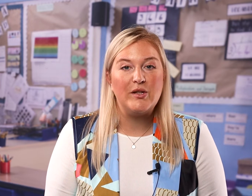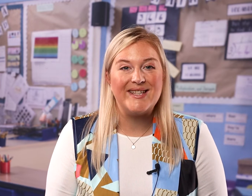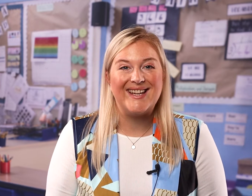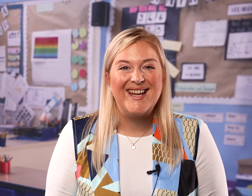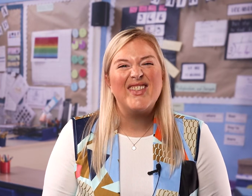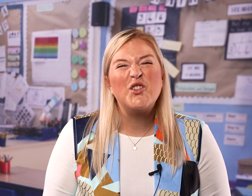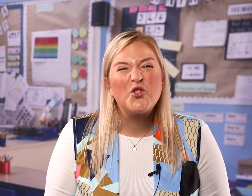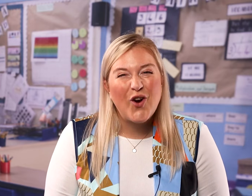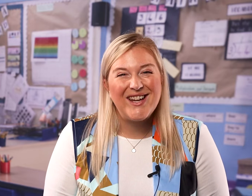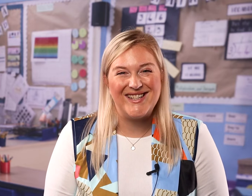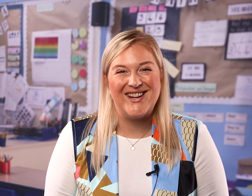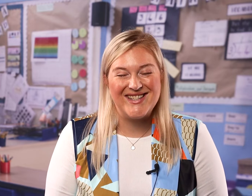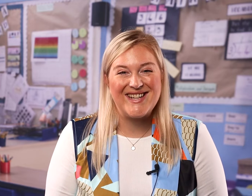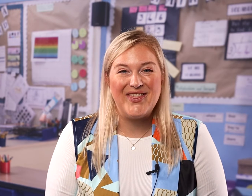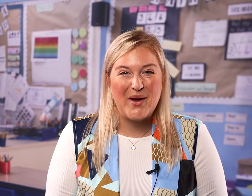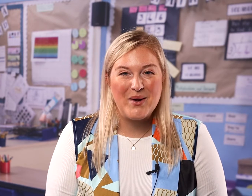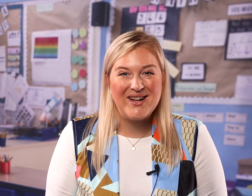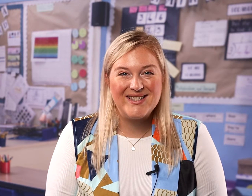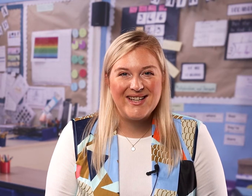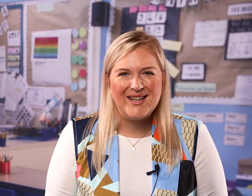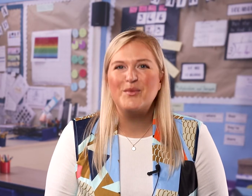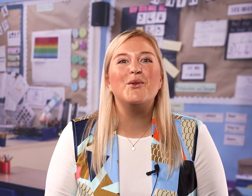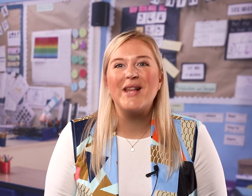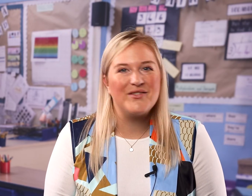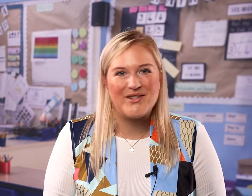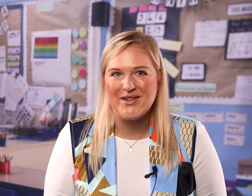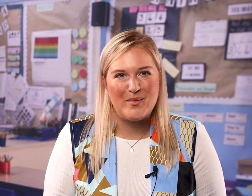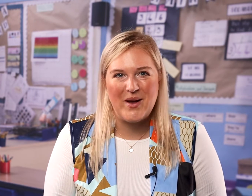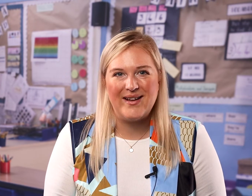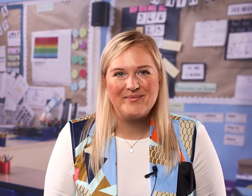deaf community that you are trying to understand their world and we all have to start somewhere!